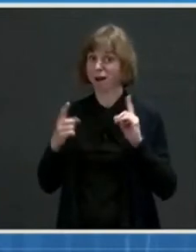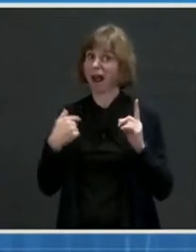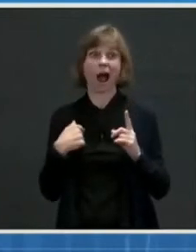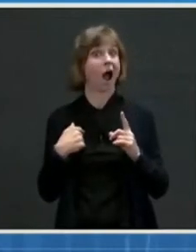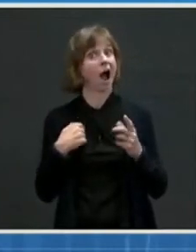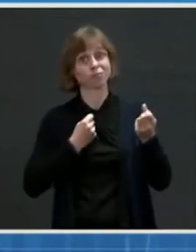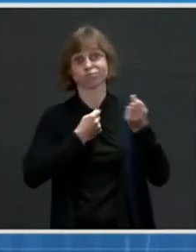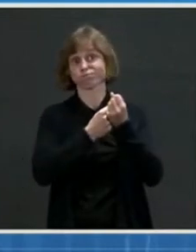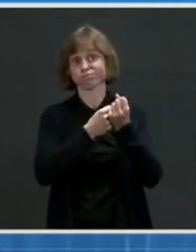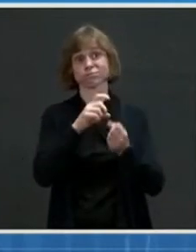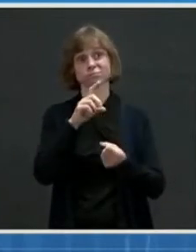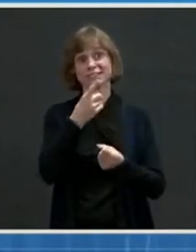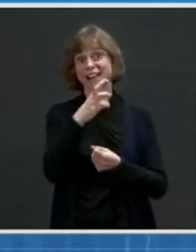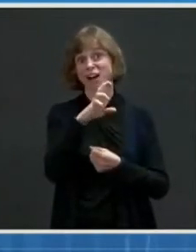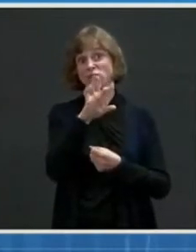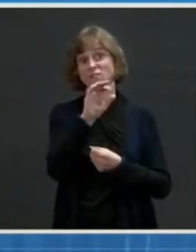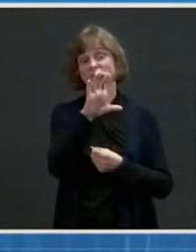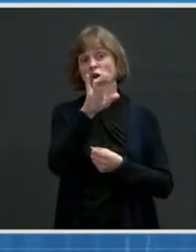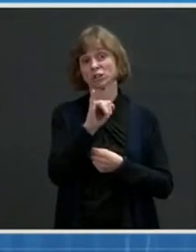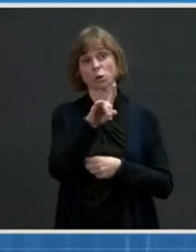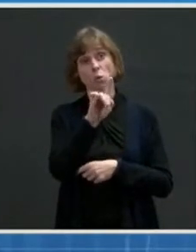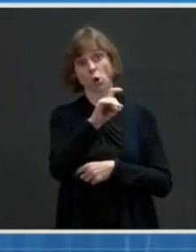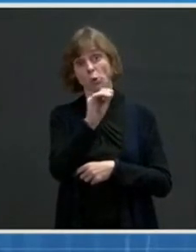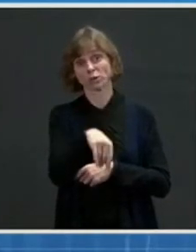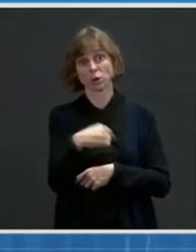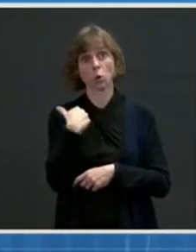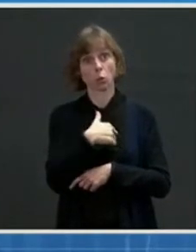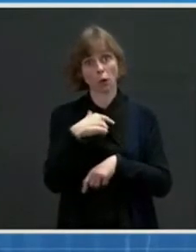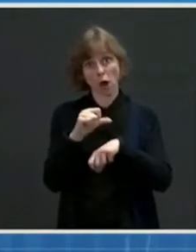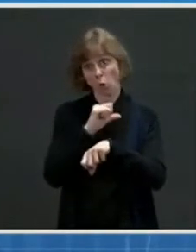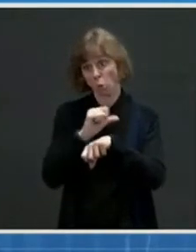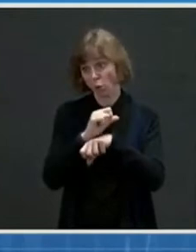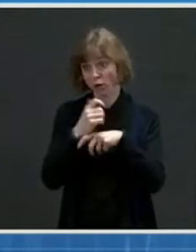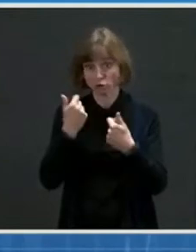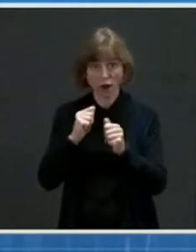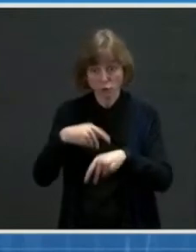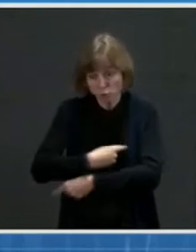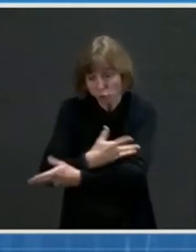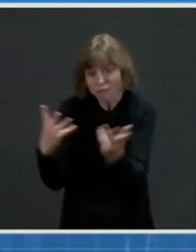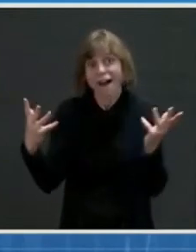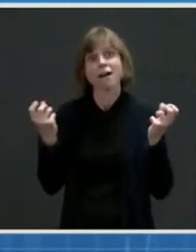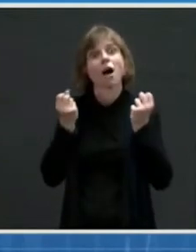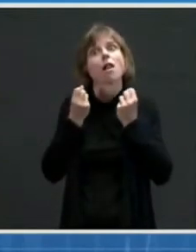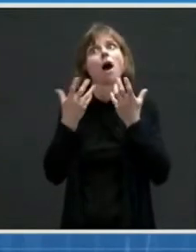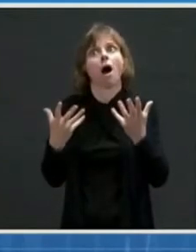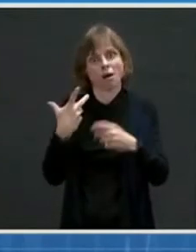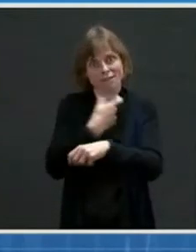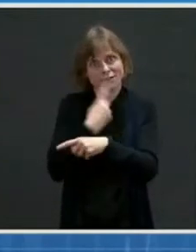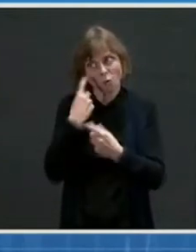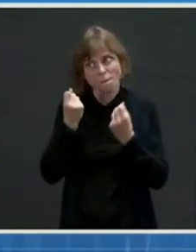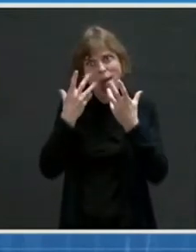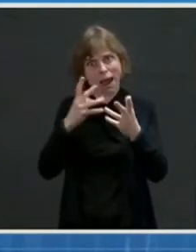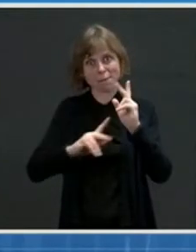MORE WILL BE FORTHCOMING. I WOULD ECHO EXACTLY WHAT DR. FAUCI SAID. WE ARE WORKING ON ROLLING OUT A